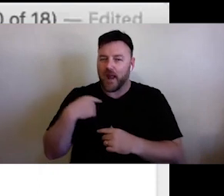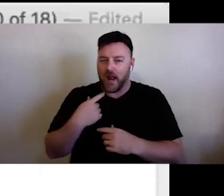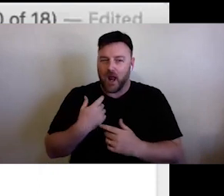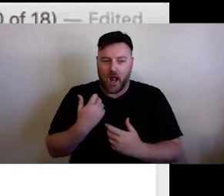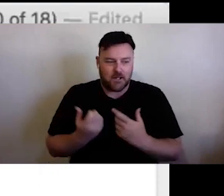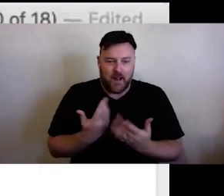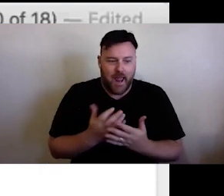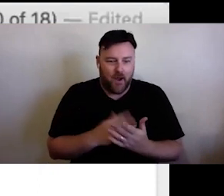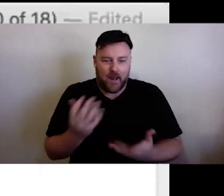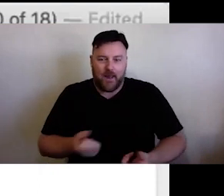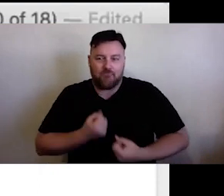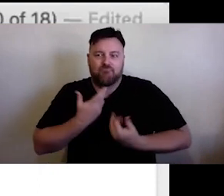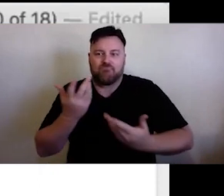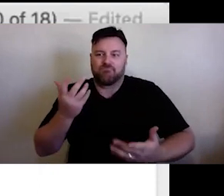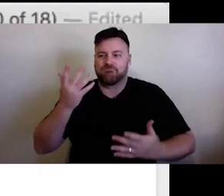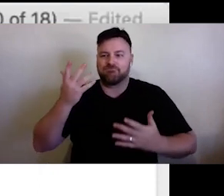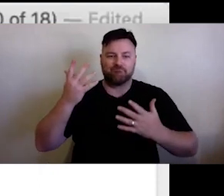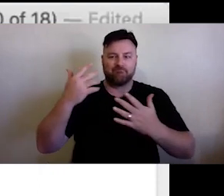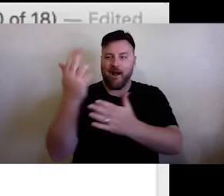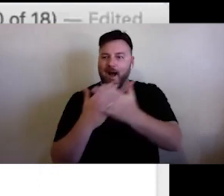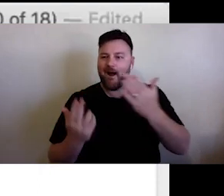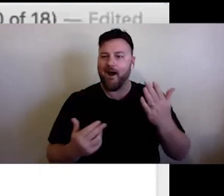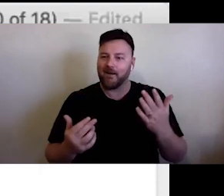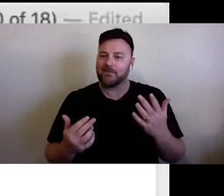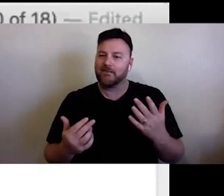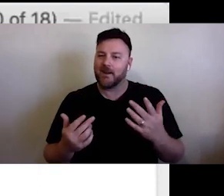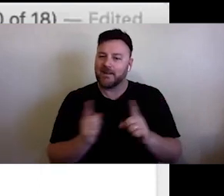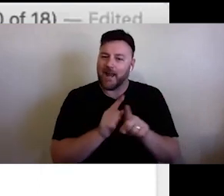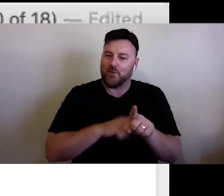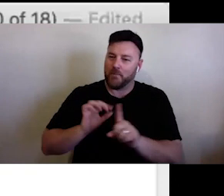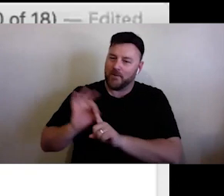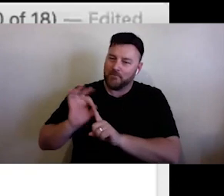time. It's interesting if you are interested in video content or